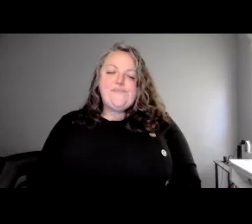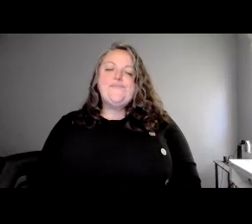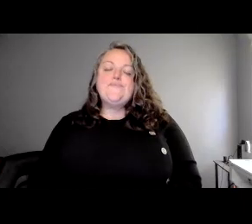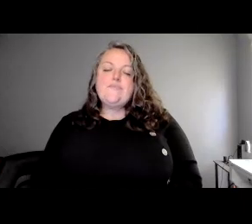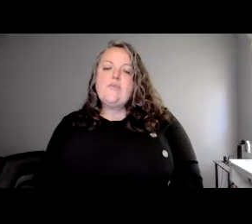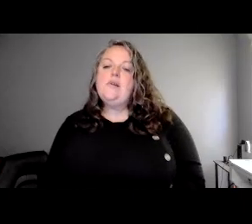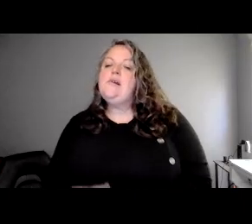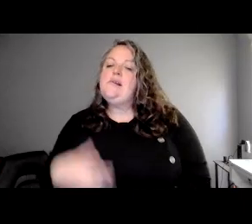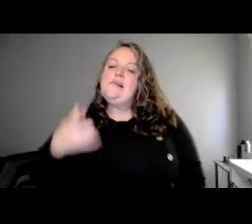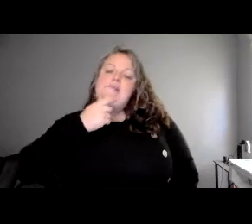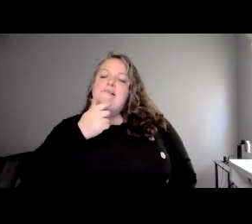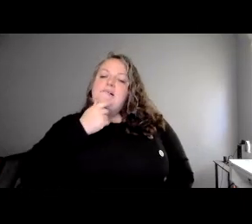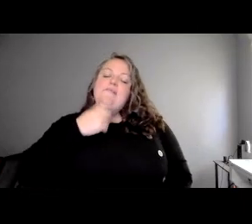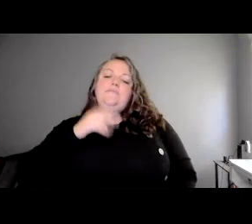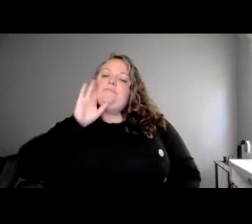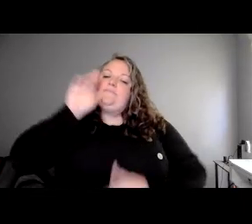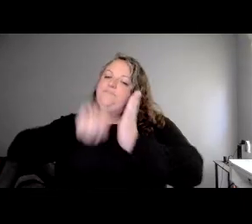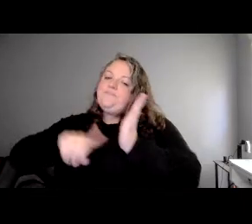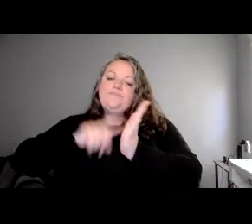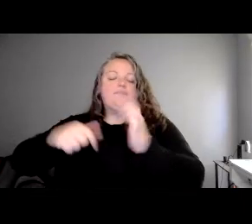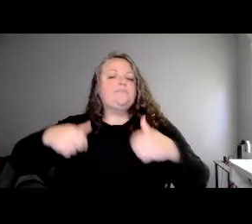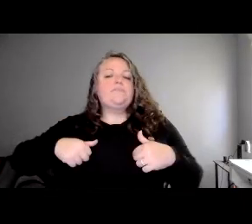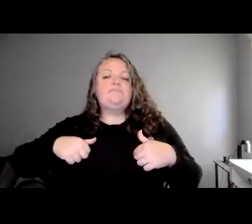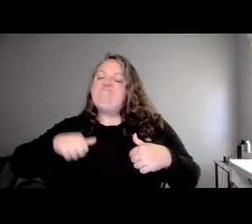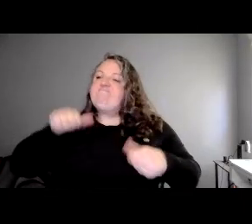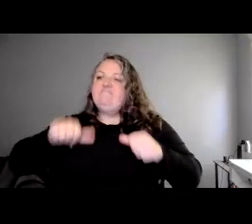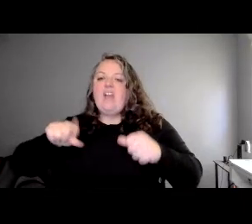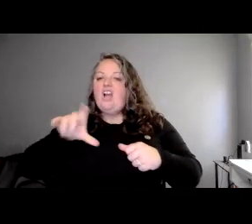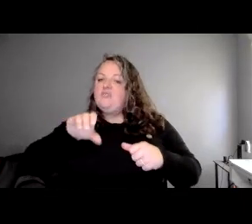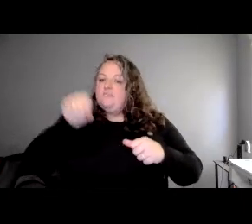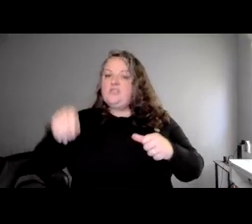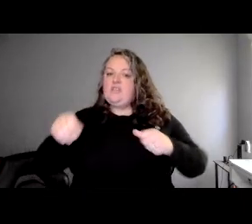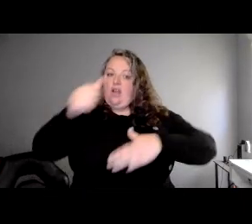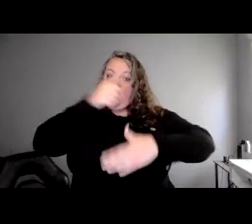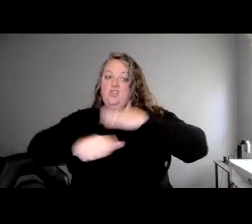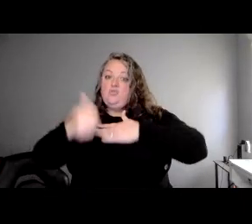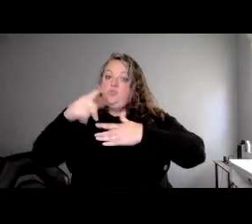I'll have to look into that. I'm not 100% if that falls within Green Mountain Transit's purview or